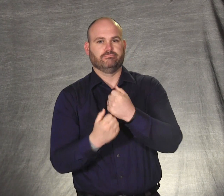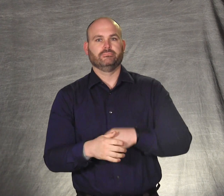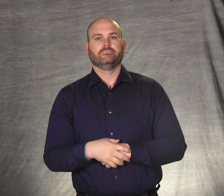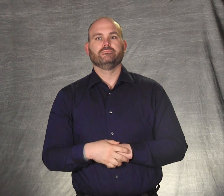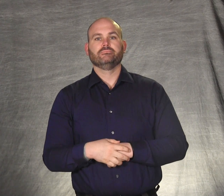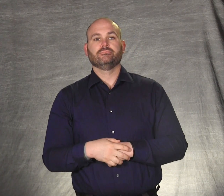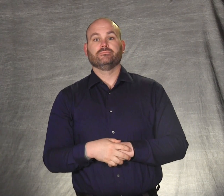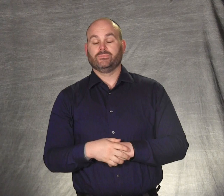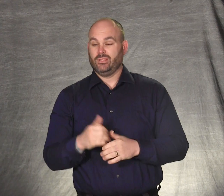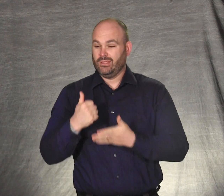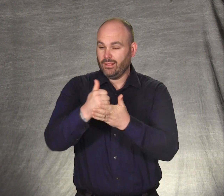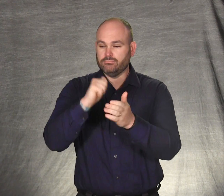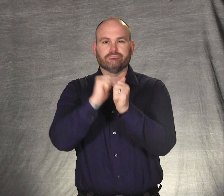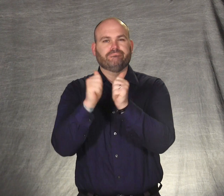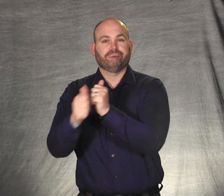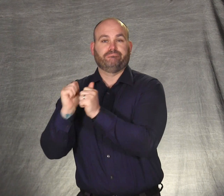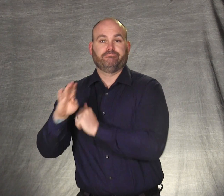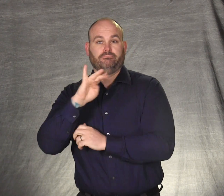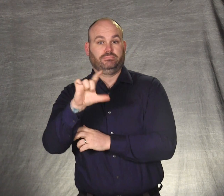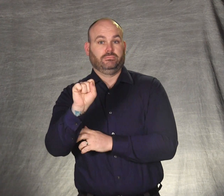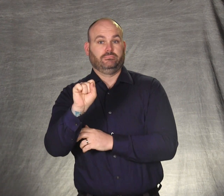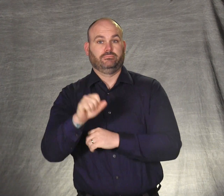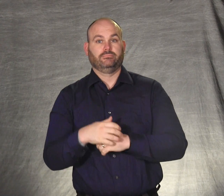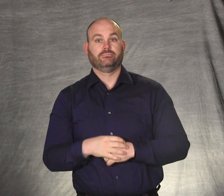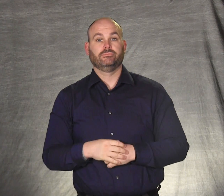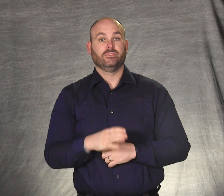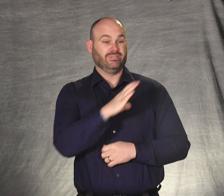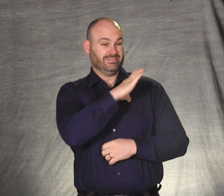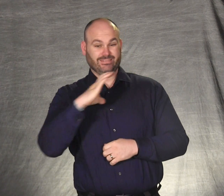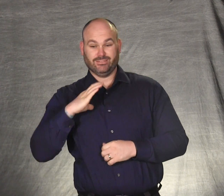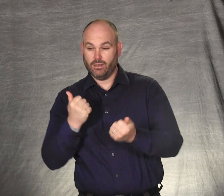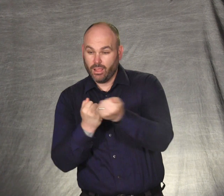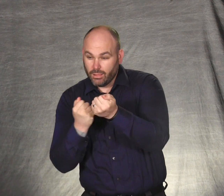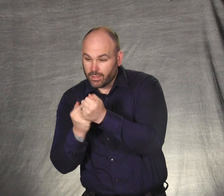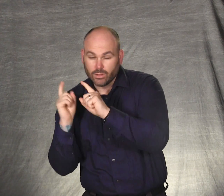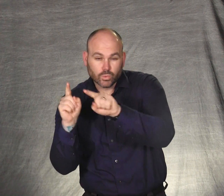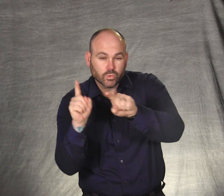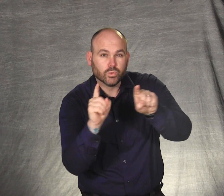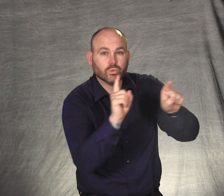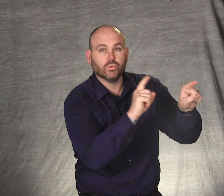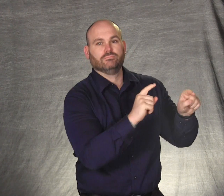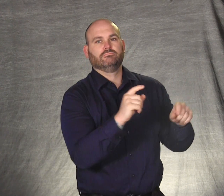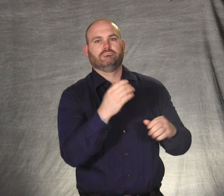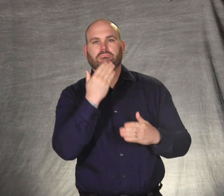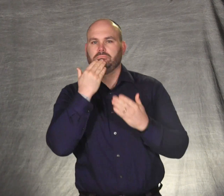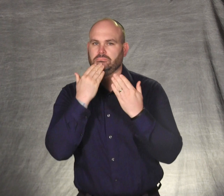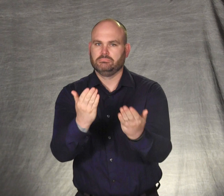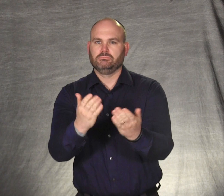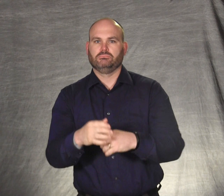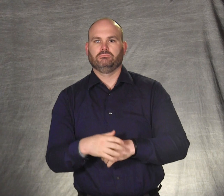to help us get our bills passed Thanks also to our citizen advocates.